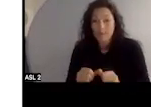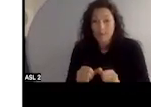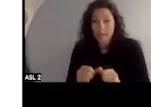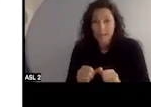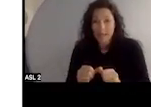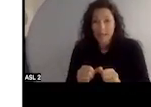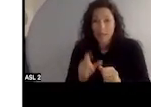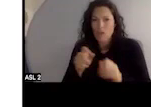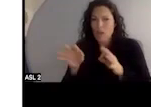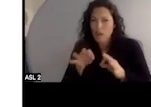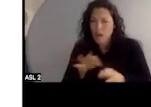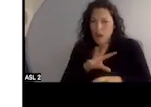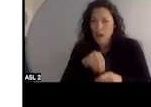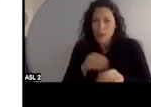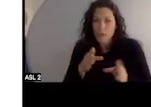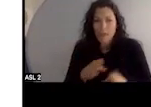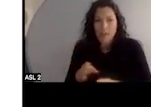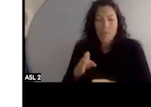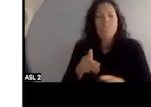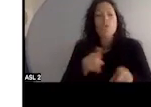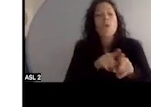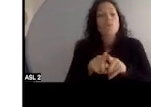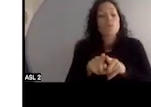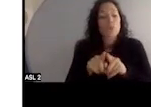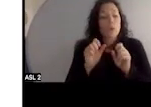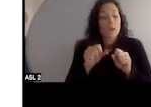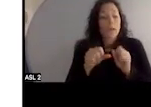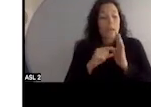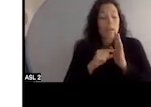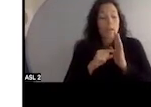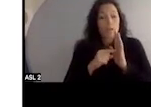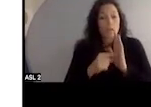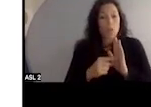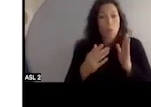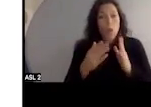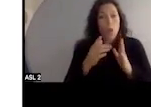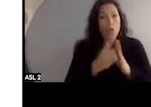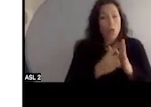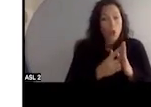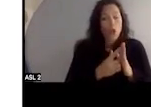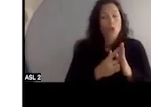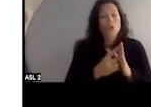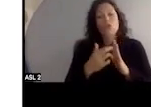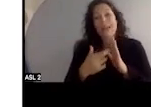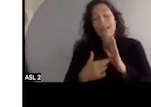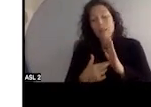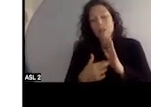Plans could also indicate what existing laws, regulations and policies continue to apply.